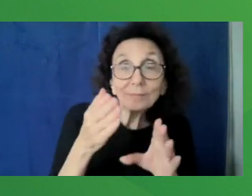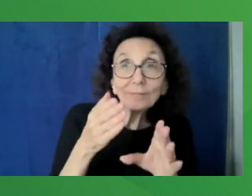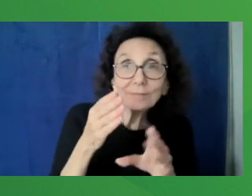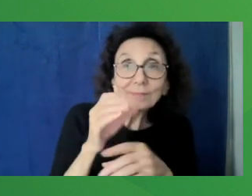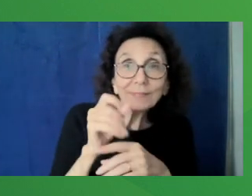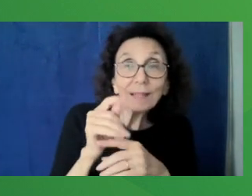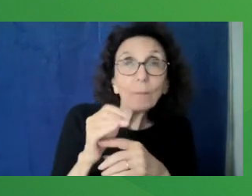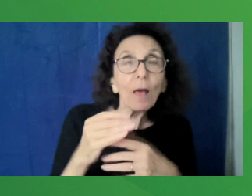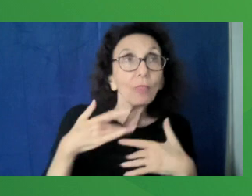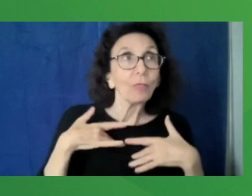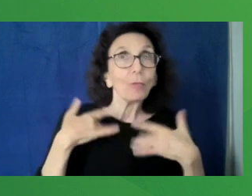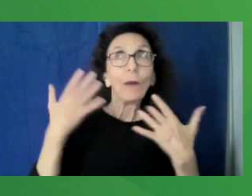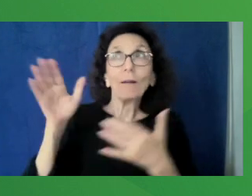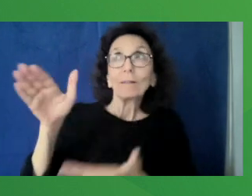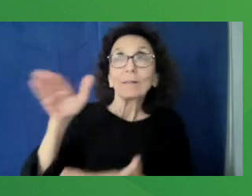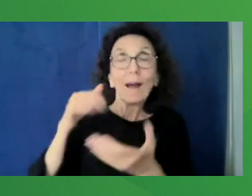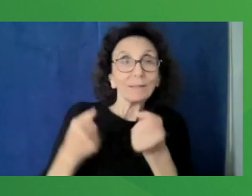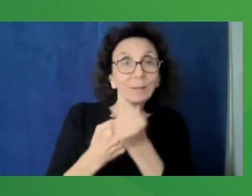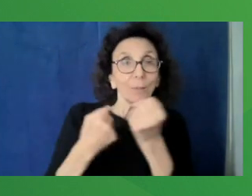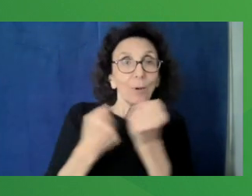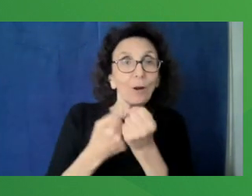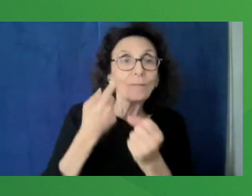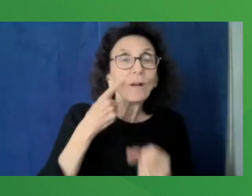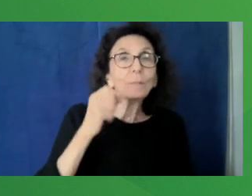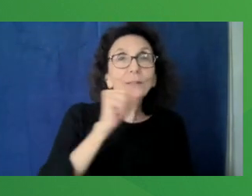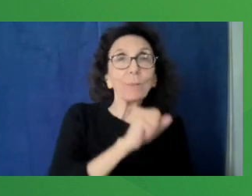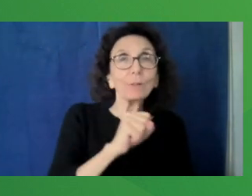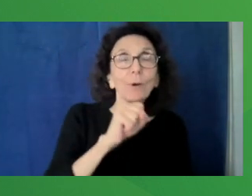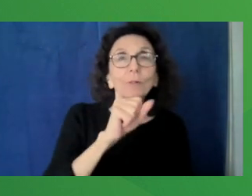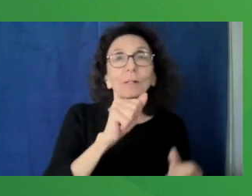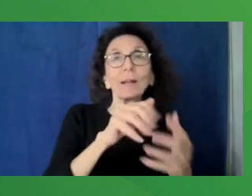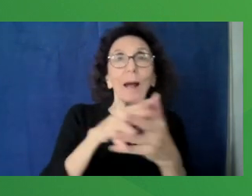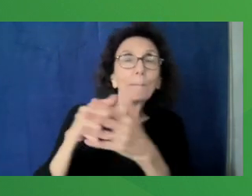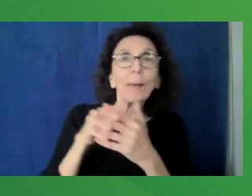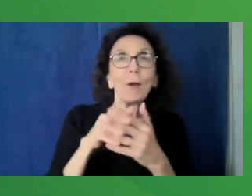to do this project from the Smithsonian American Women's History Initiative.